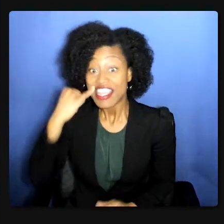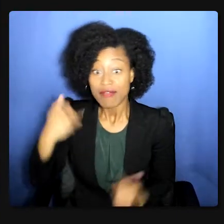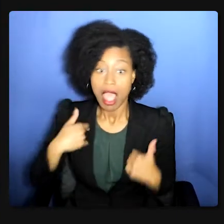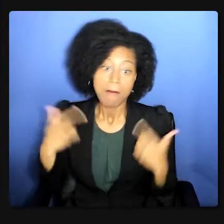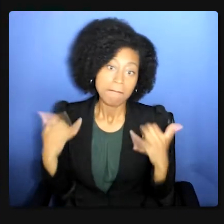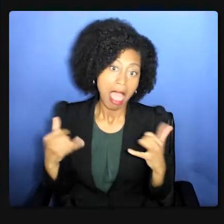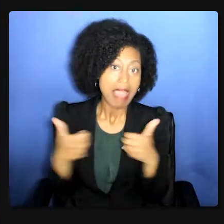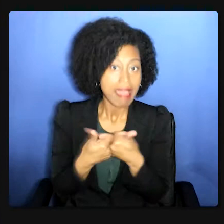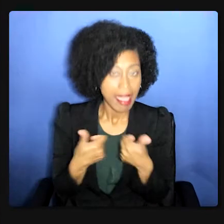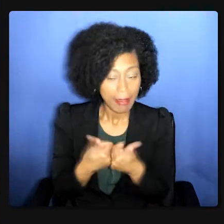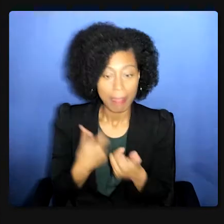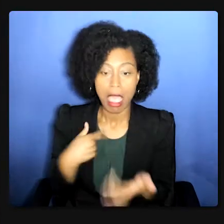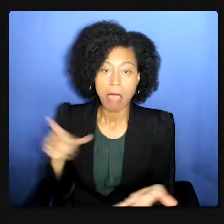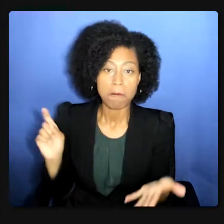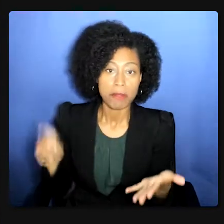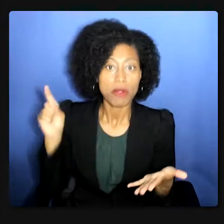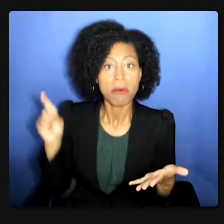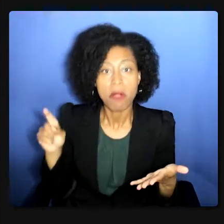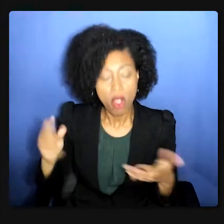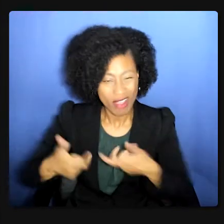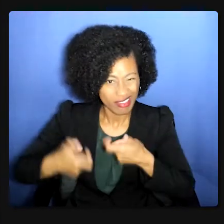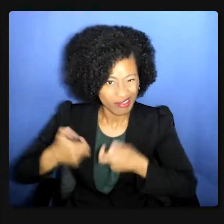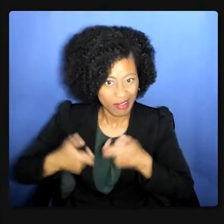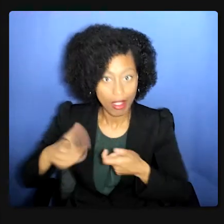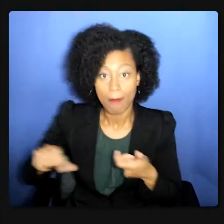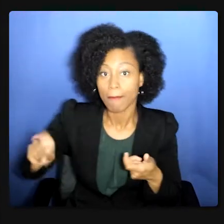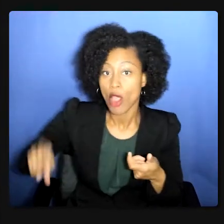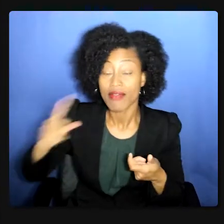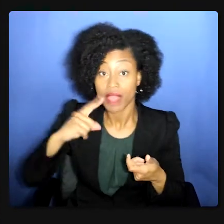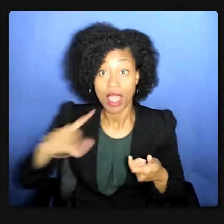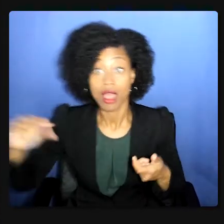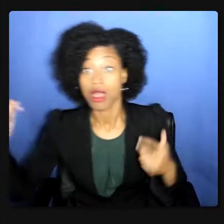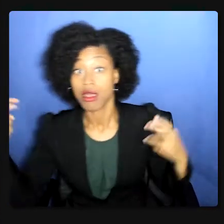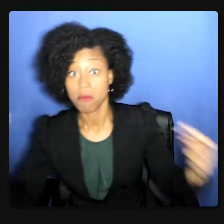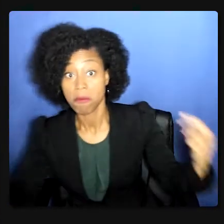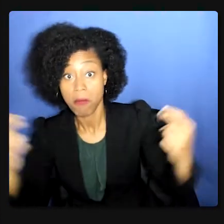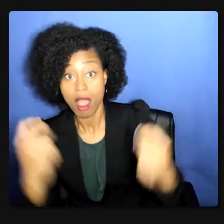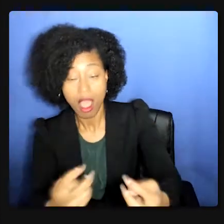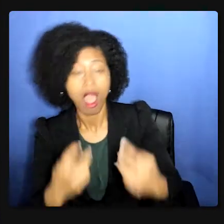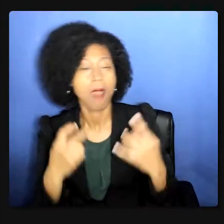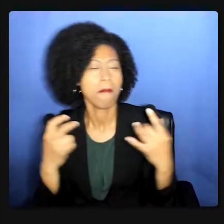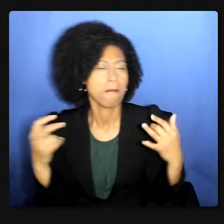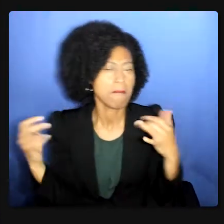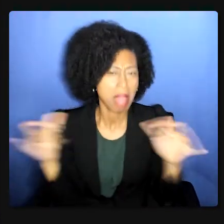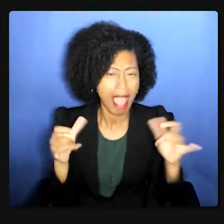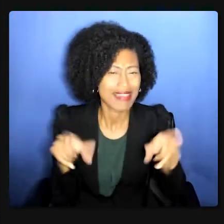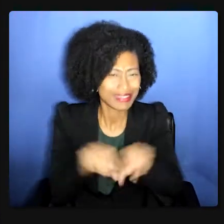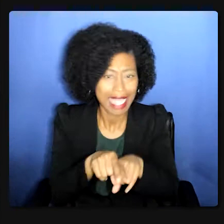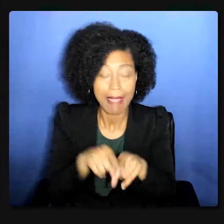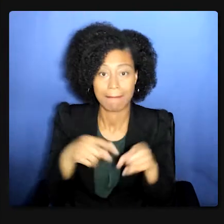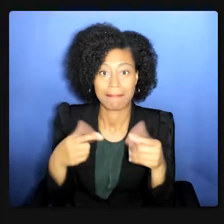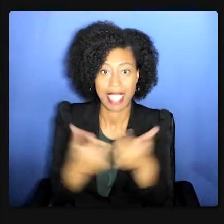When I press a button on the controller and everyone else is playing the same game I'm just pressing a button, right?